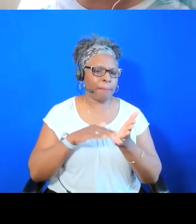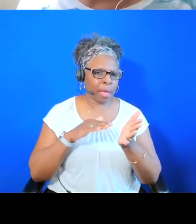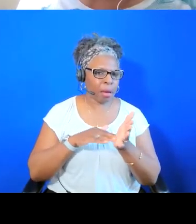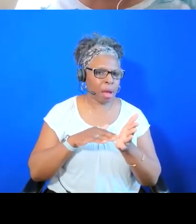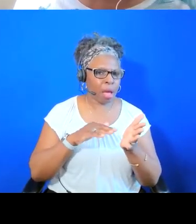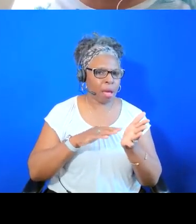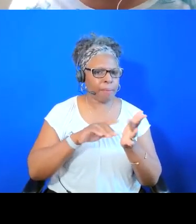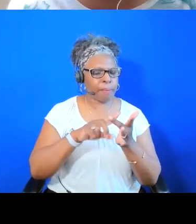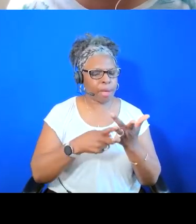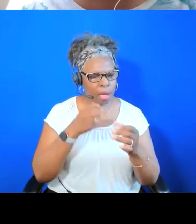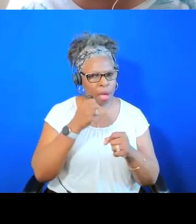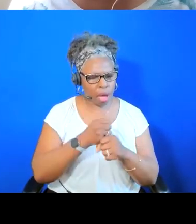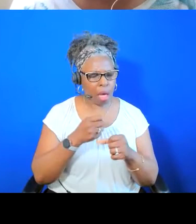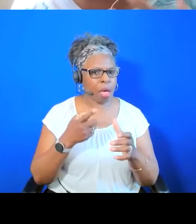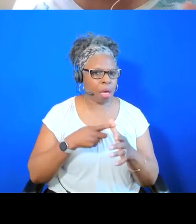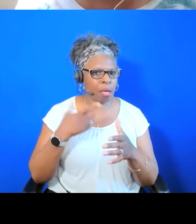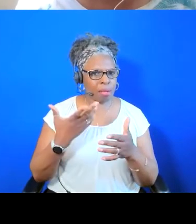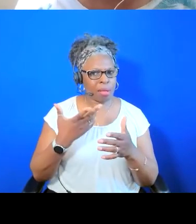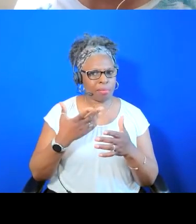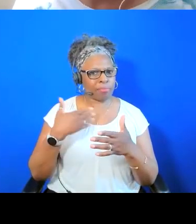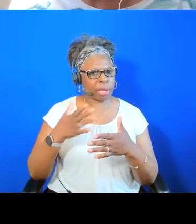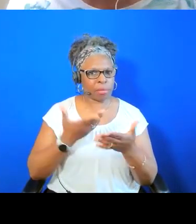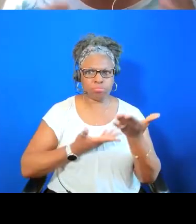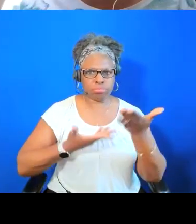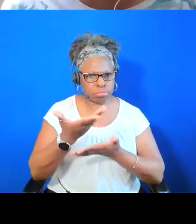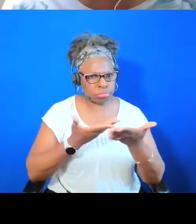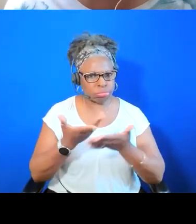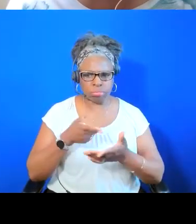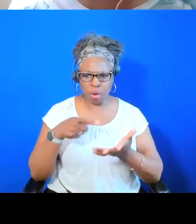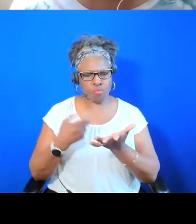And we decided that actually, rather than making the film, which was my idea, initially,